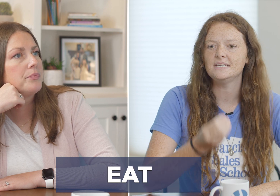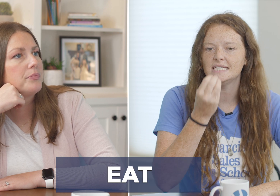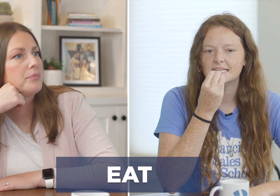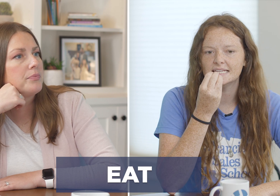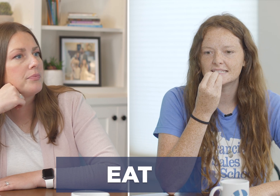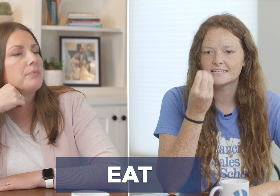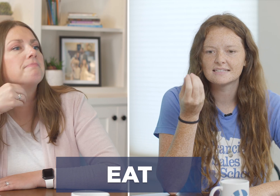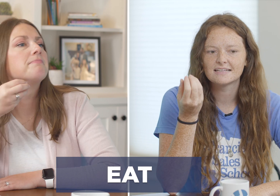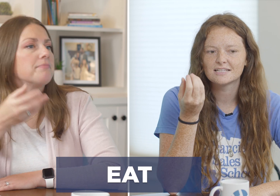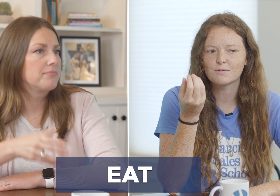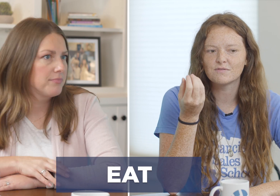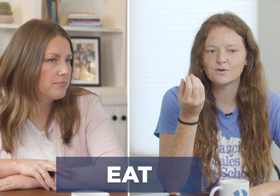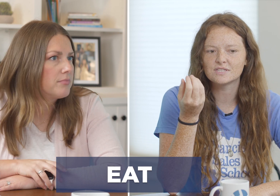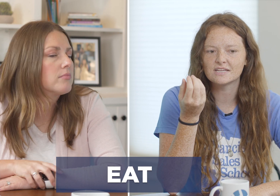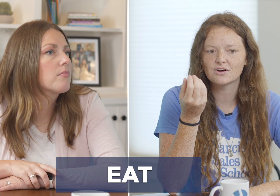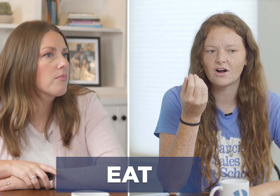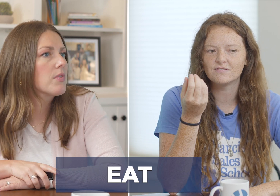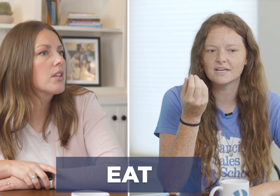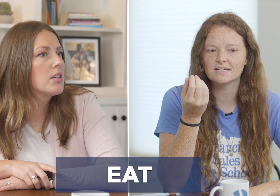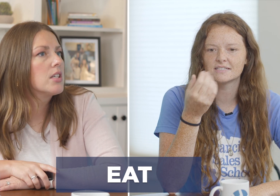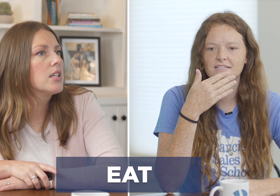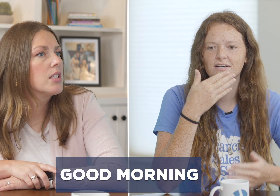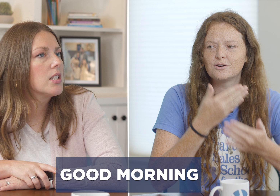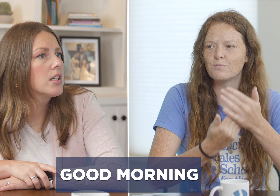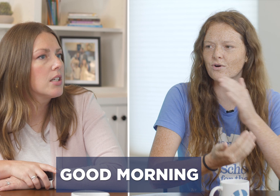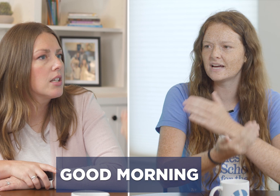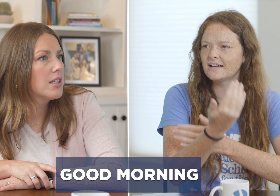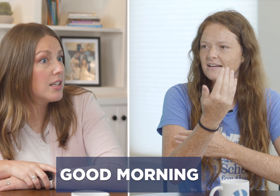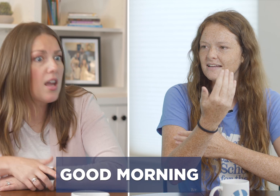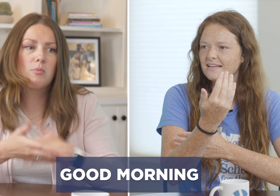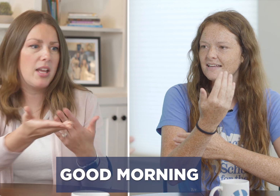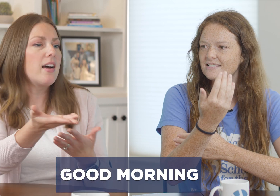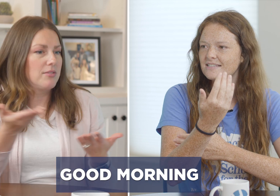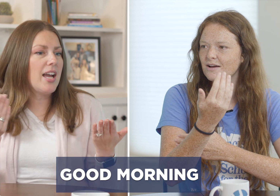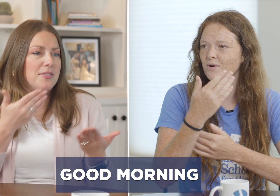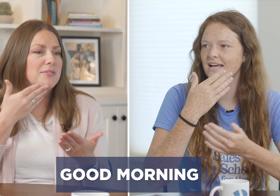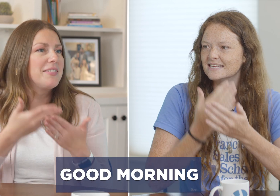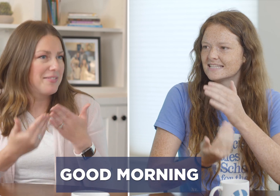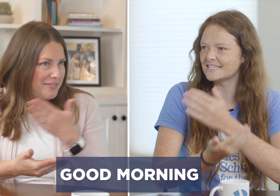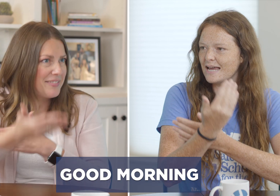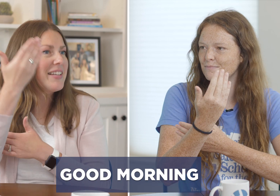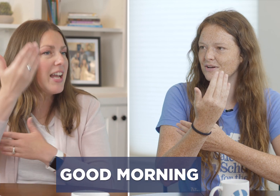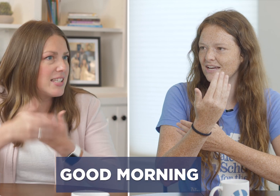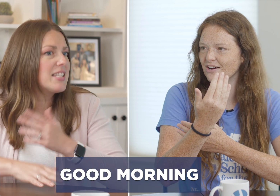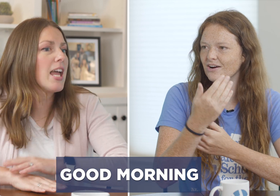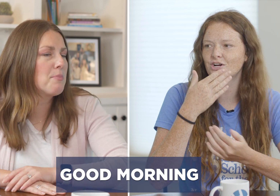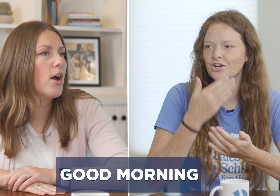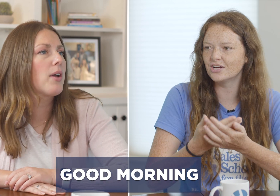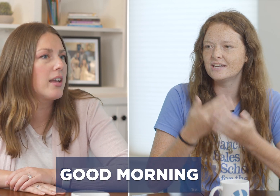eat. Some of those things are obvious. Good morning. Yes, you're right. It's the same. The same. Good.